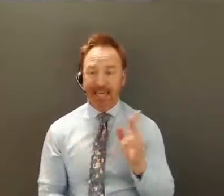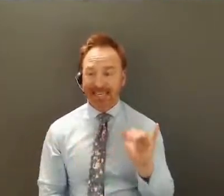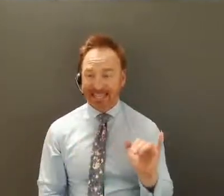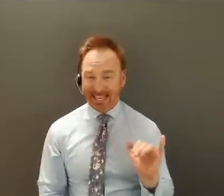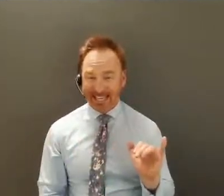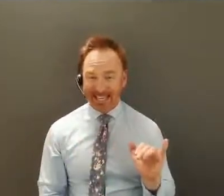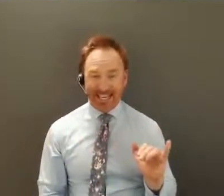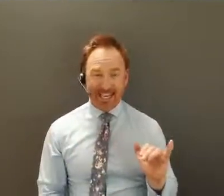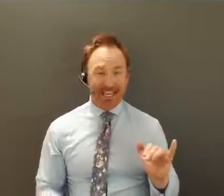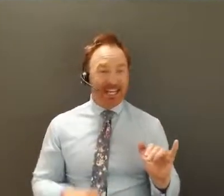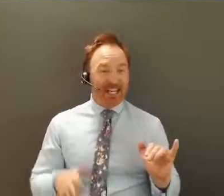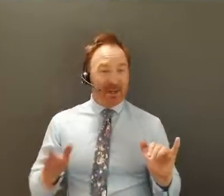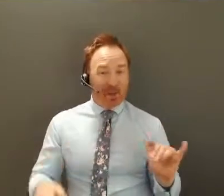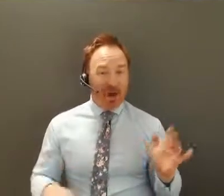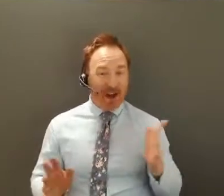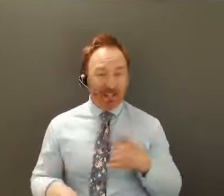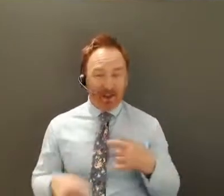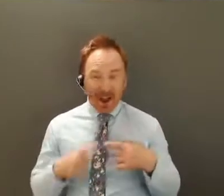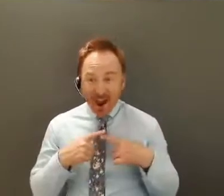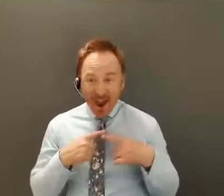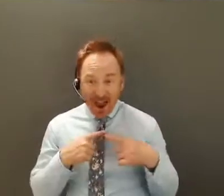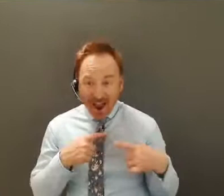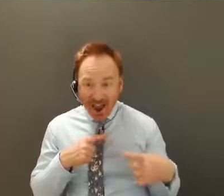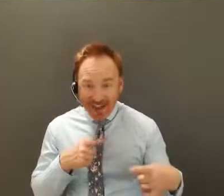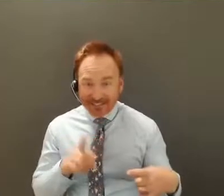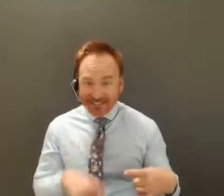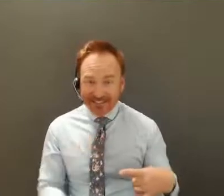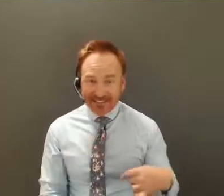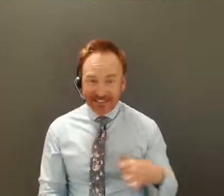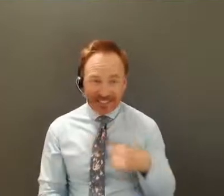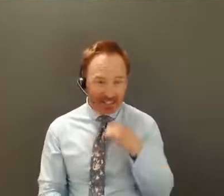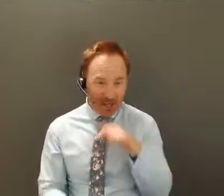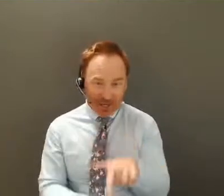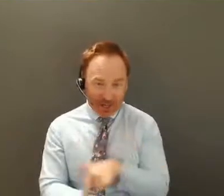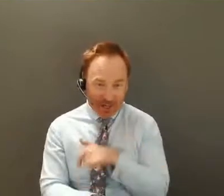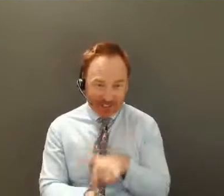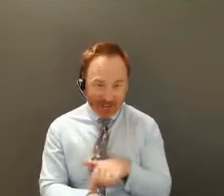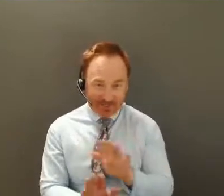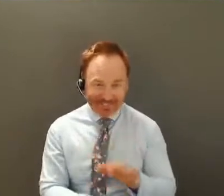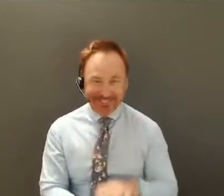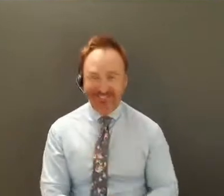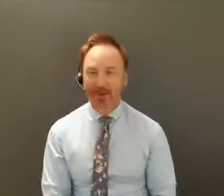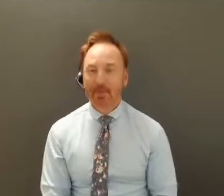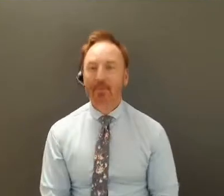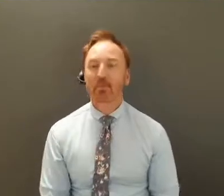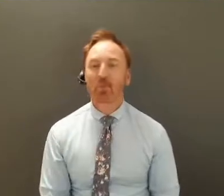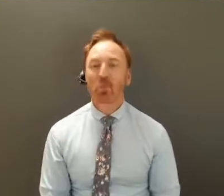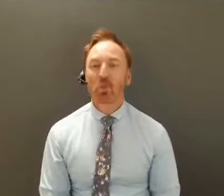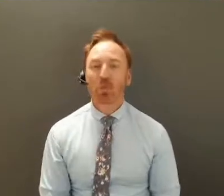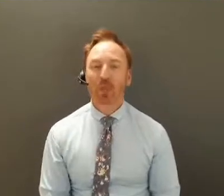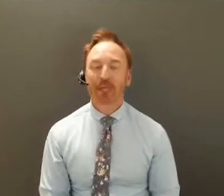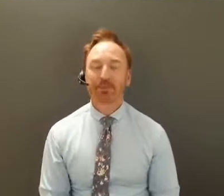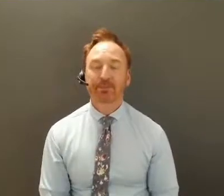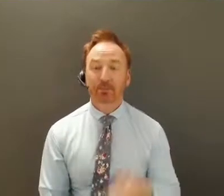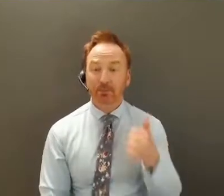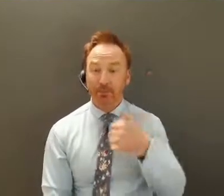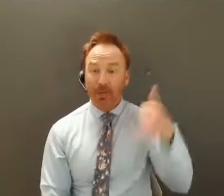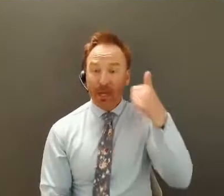beginning of the pandemic, we don't make decisions politically, we may stem based